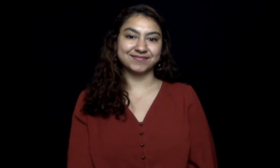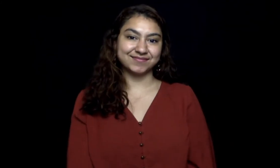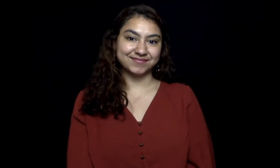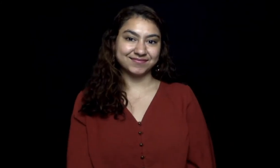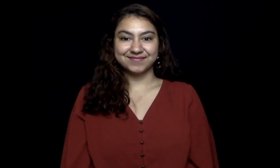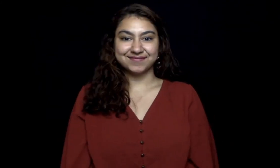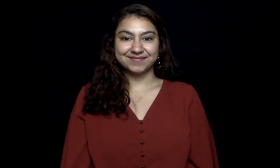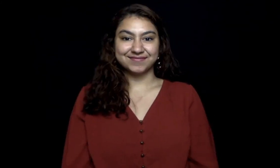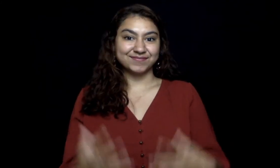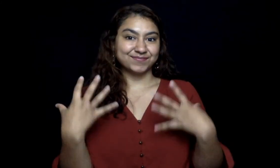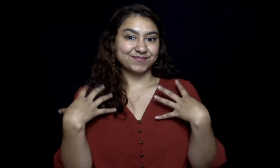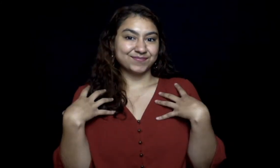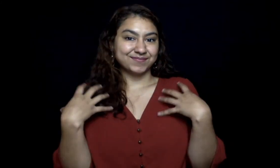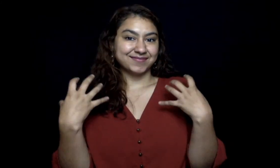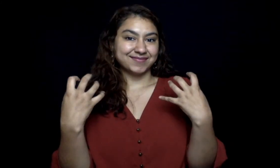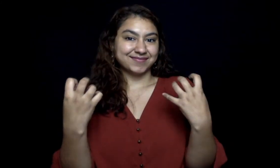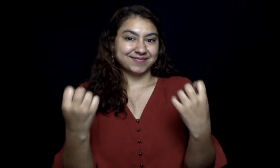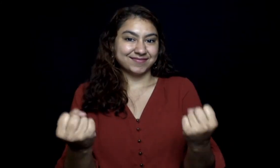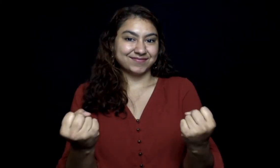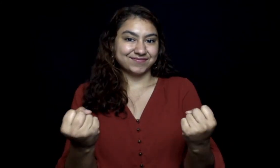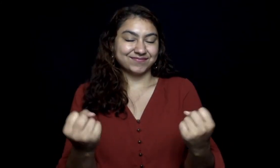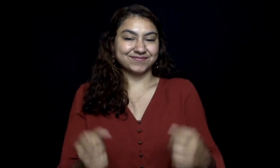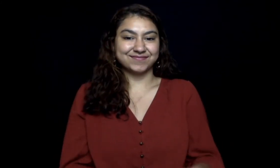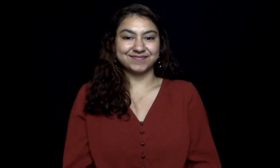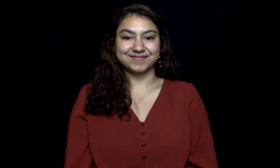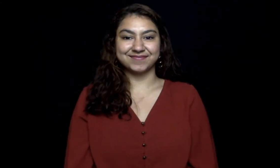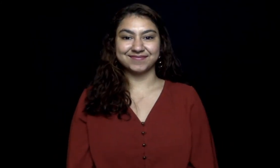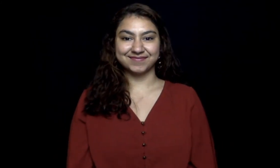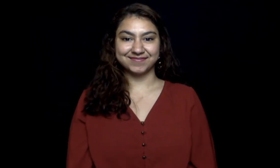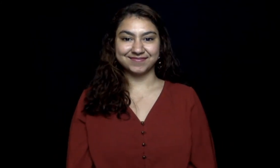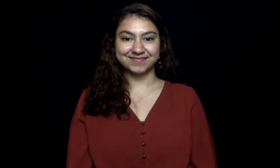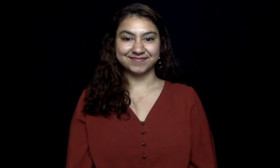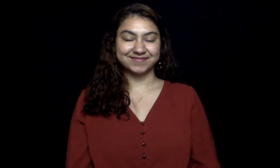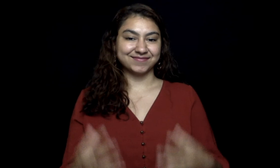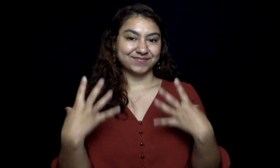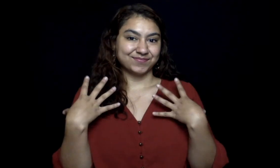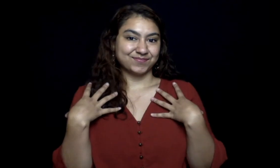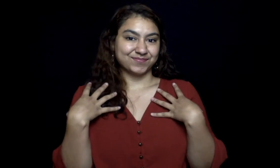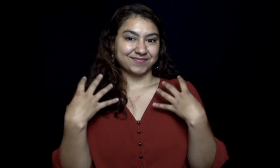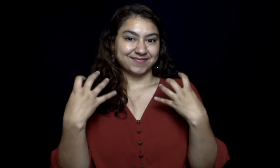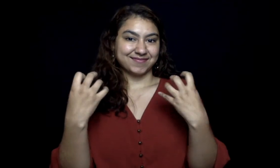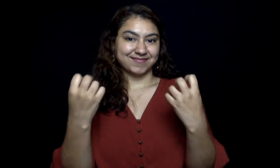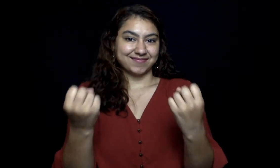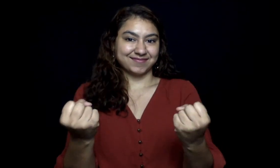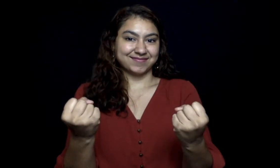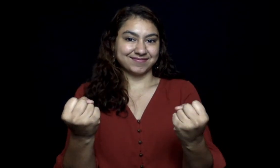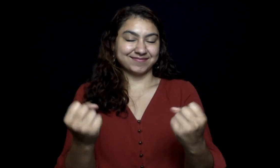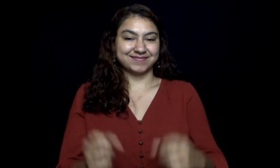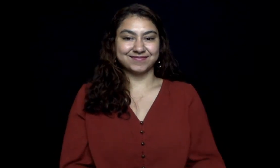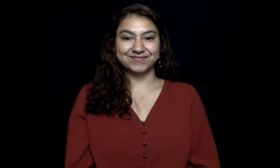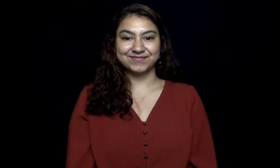Brave